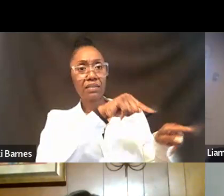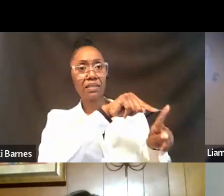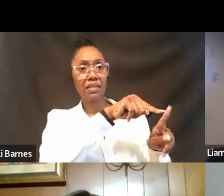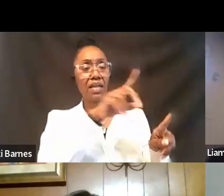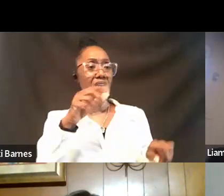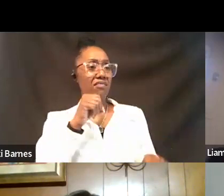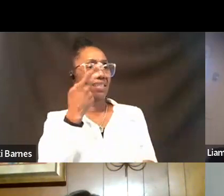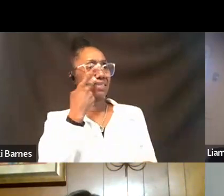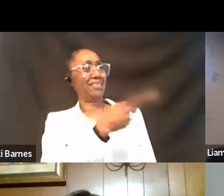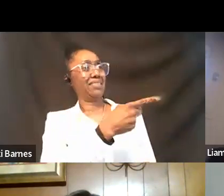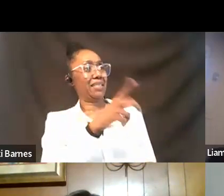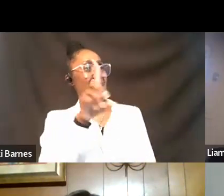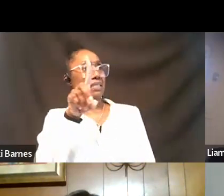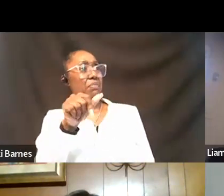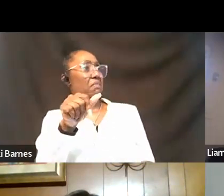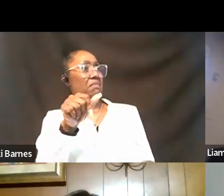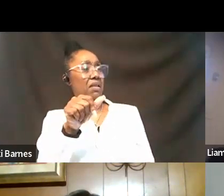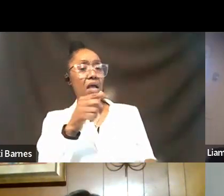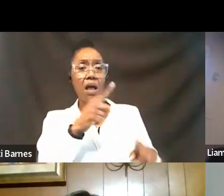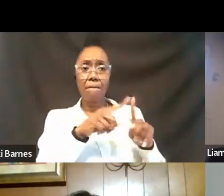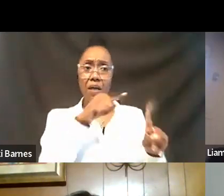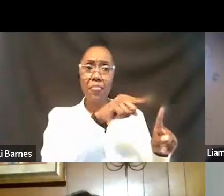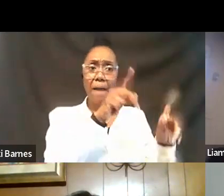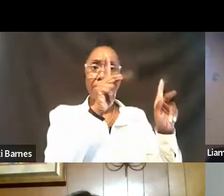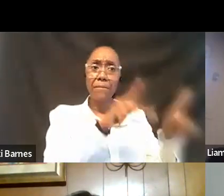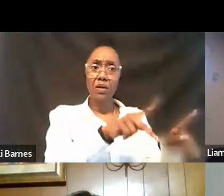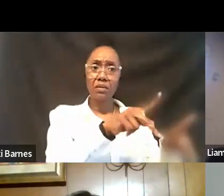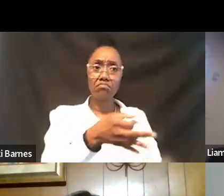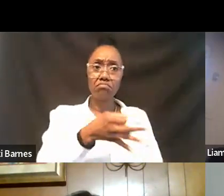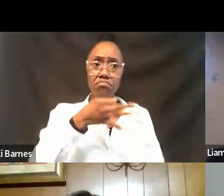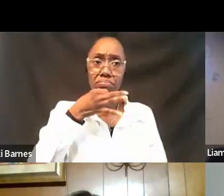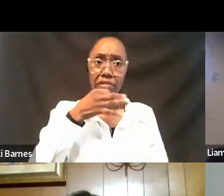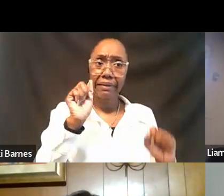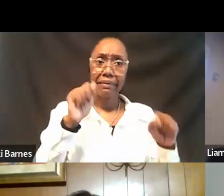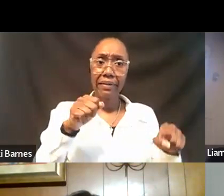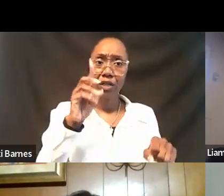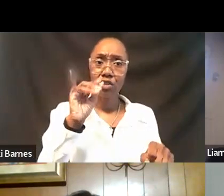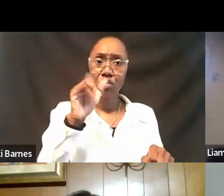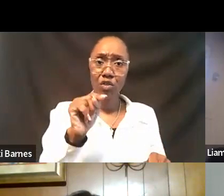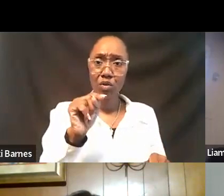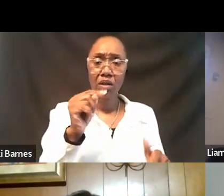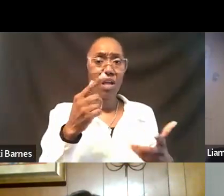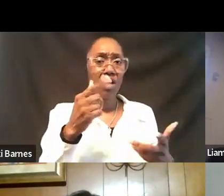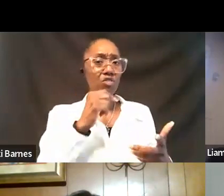Because you might not know what they could, if you just. Drop them off the disability that they may have because they could be doing.